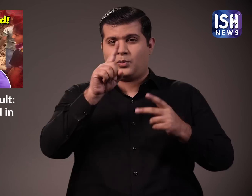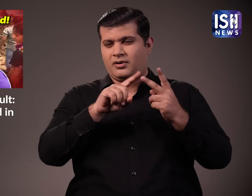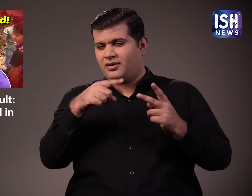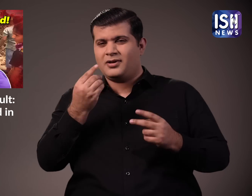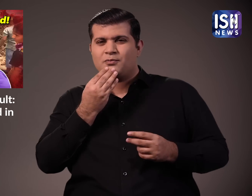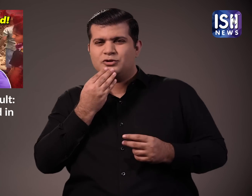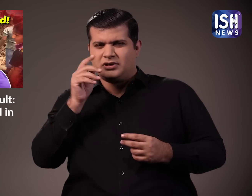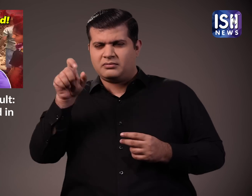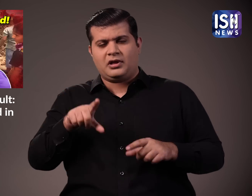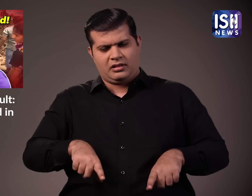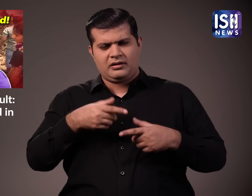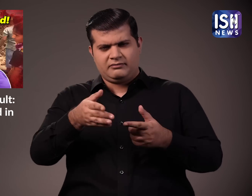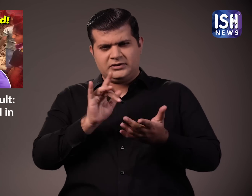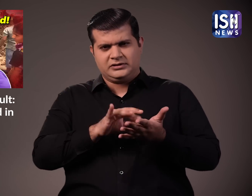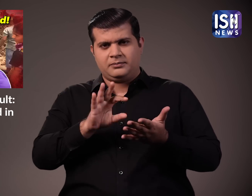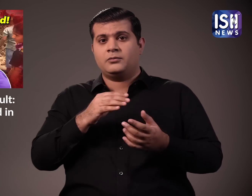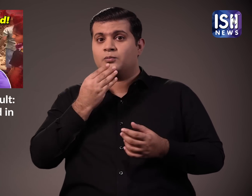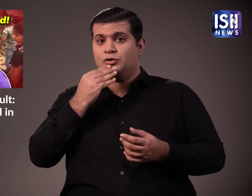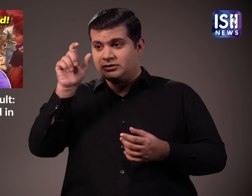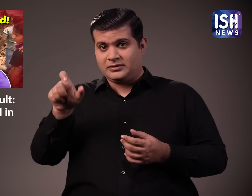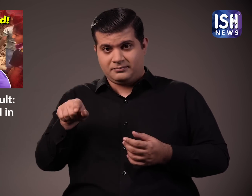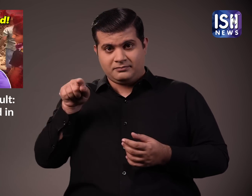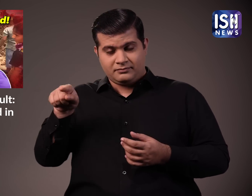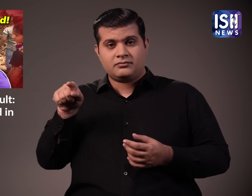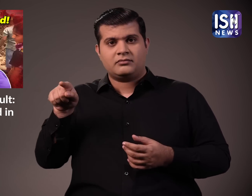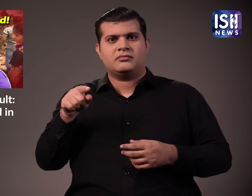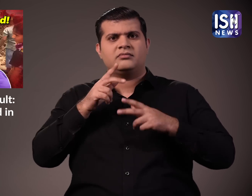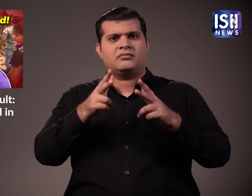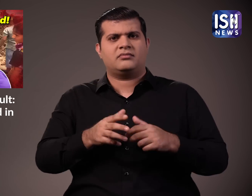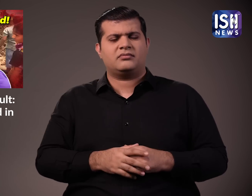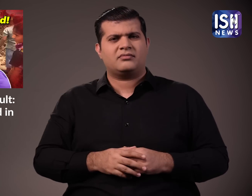Another resident, Jamil Shaikh stated that